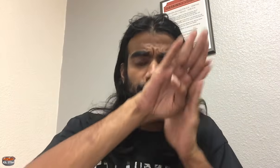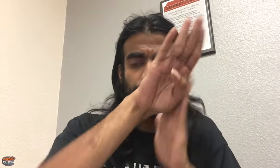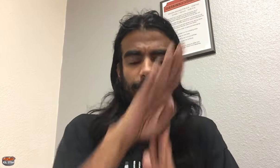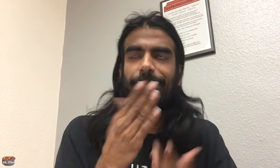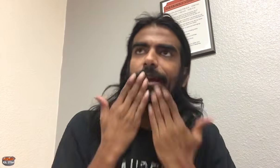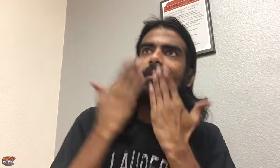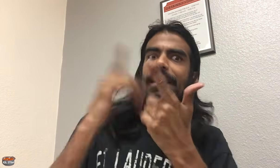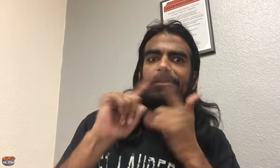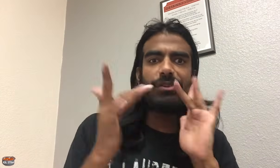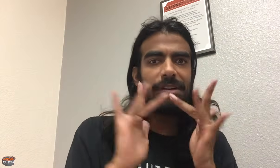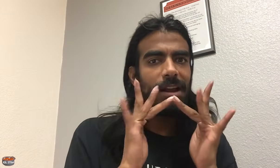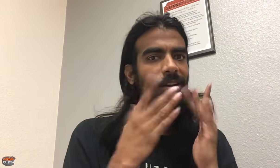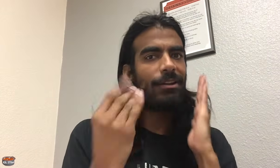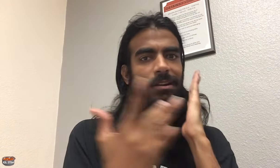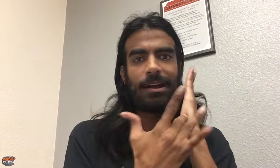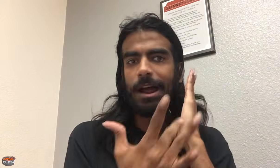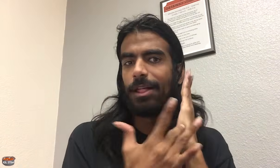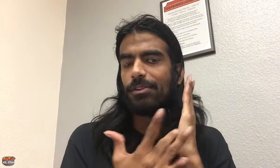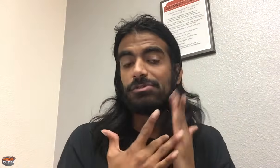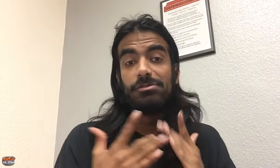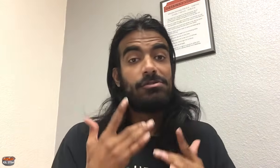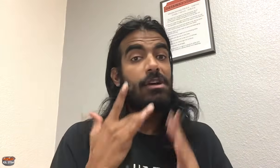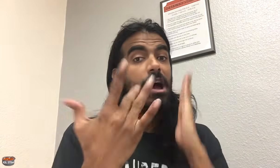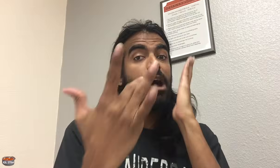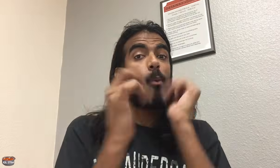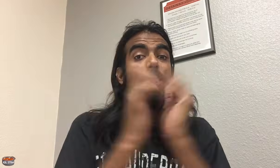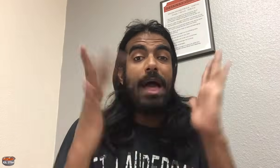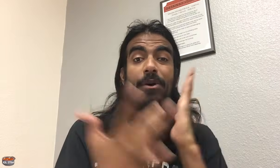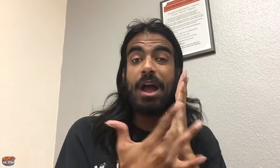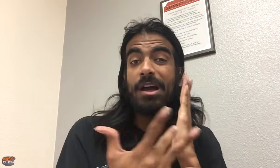we are starting to become more and more successful. I'm so thankful for internet